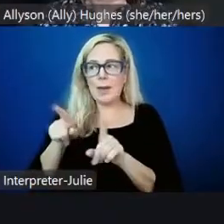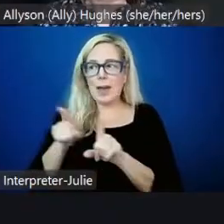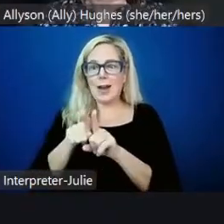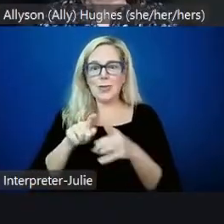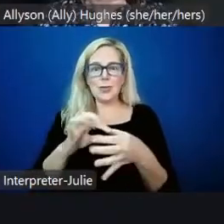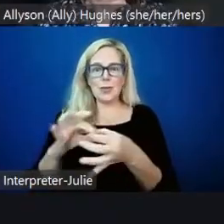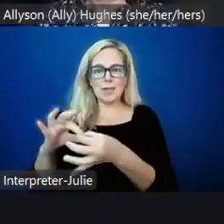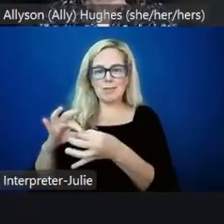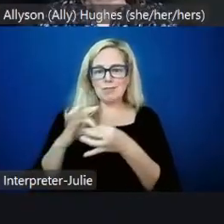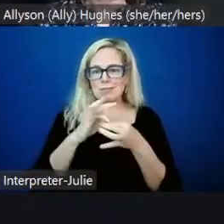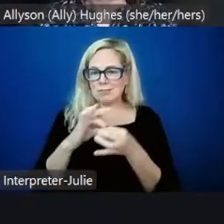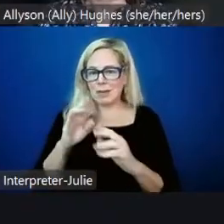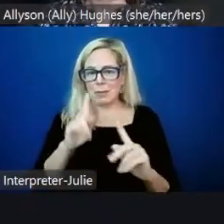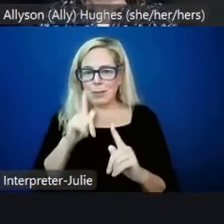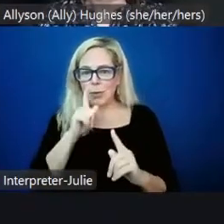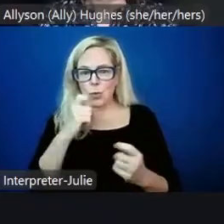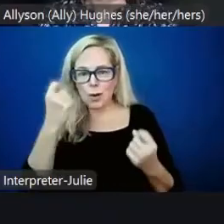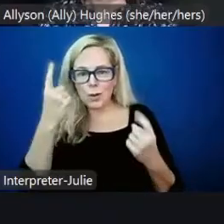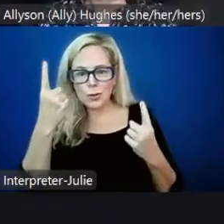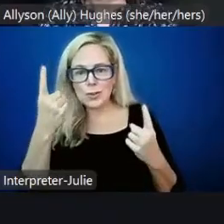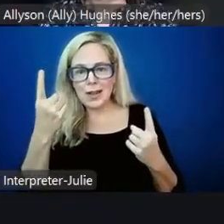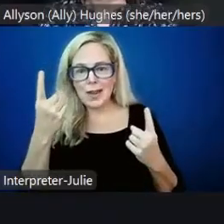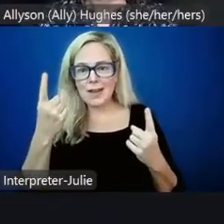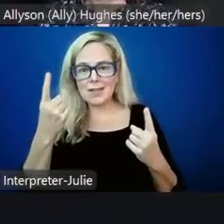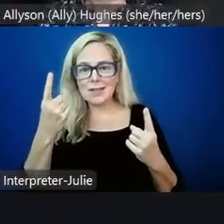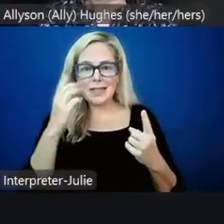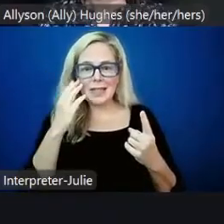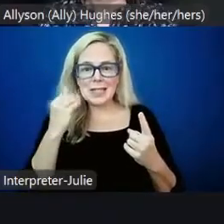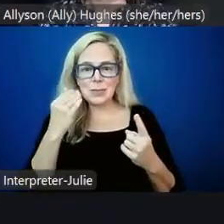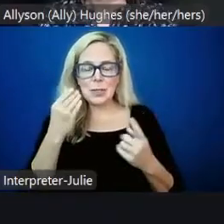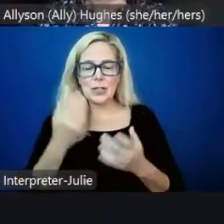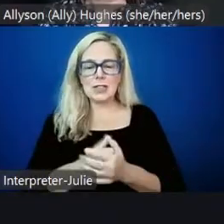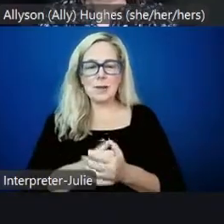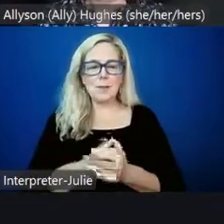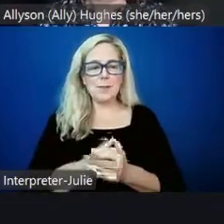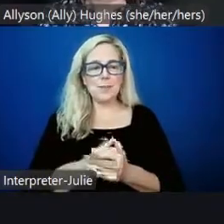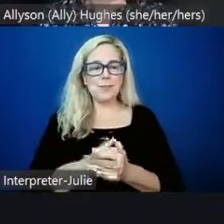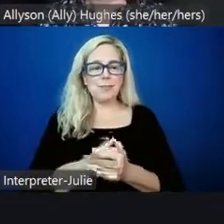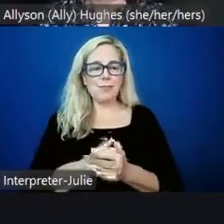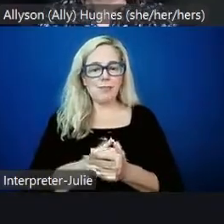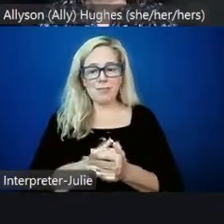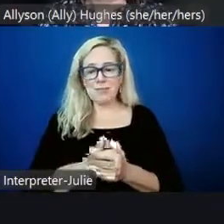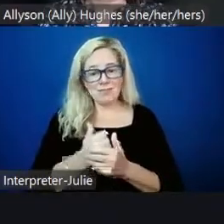found, and as have others, anecdotally, not much research has, I don't think any research has been done on this,